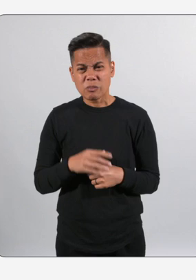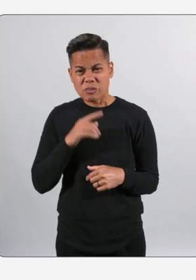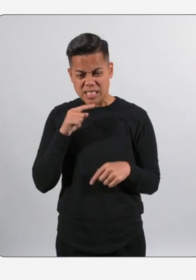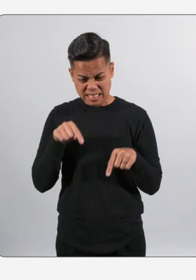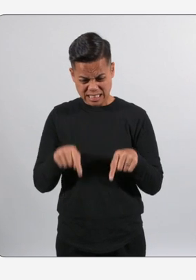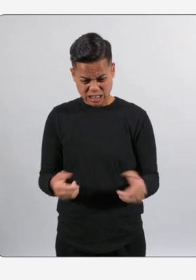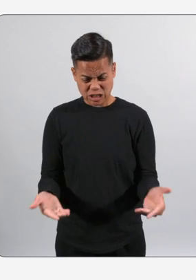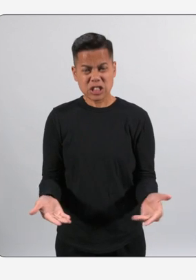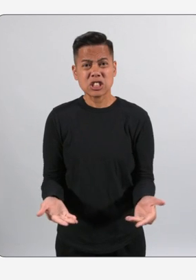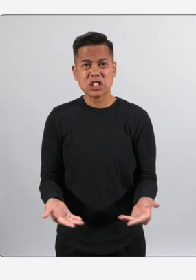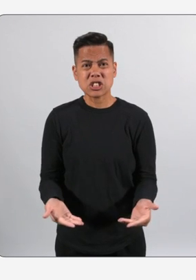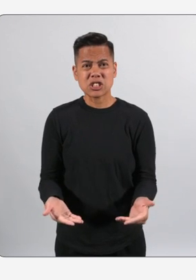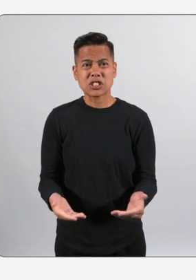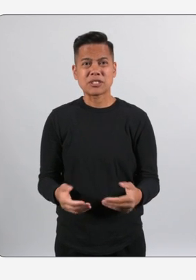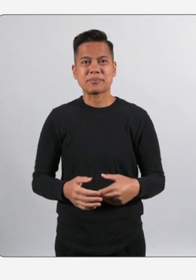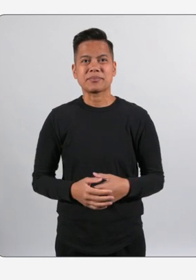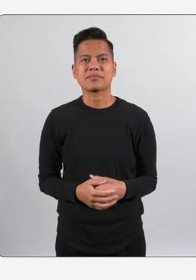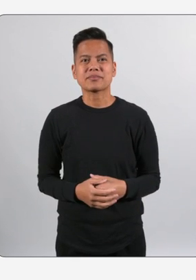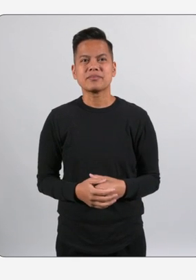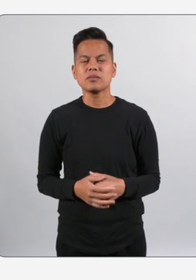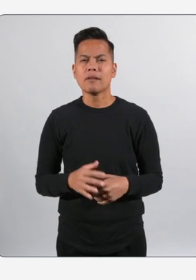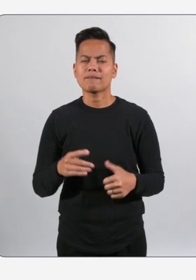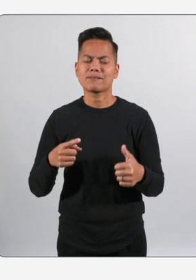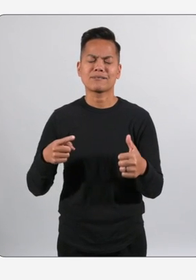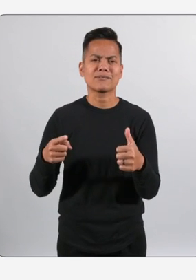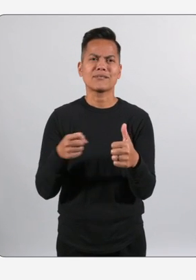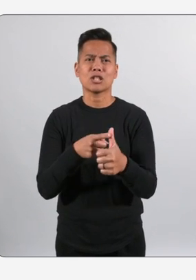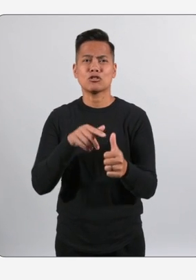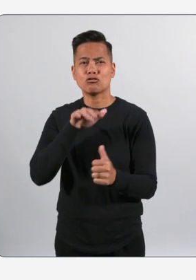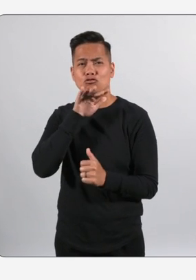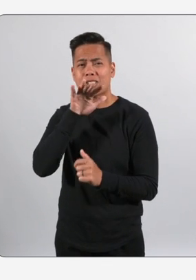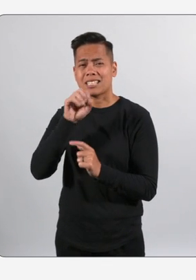It has first of its kind Dragonscale solar skin, and